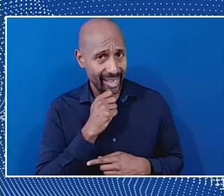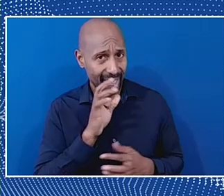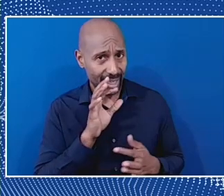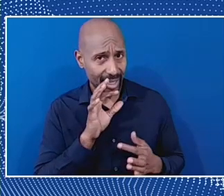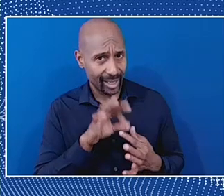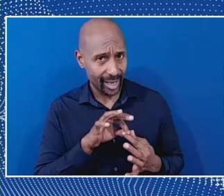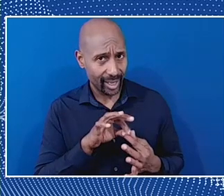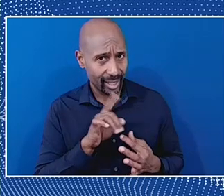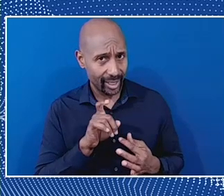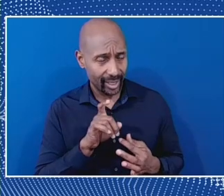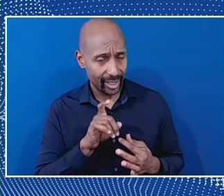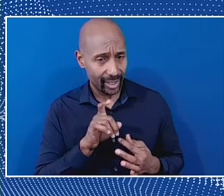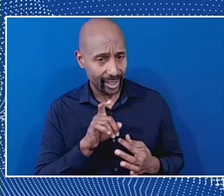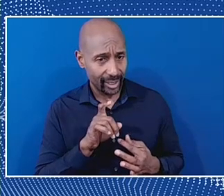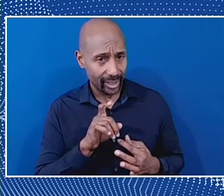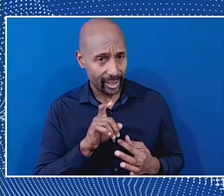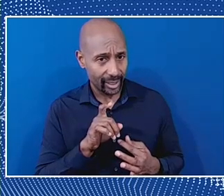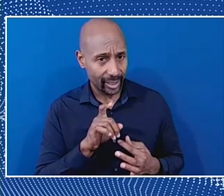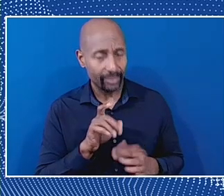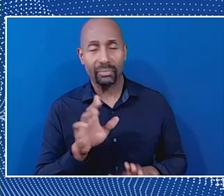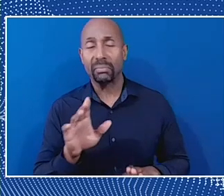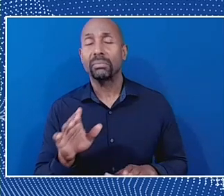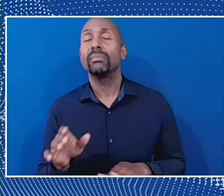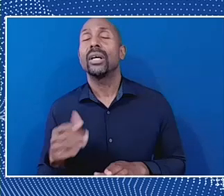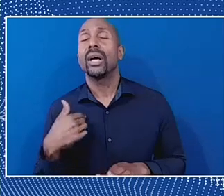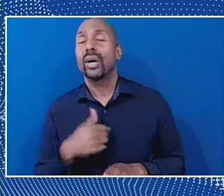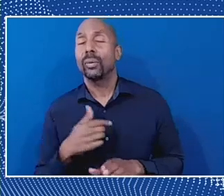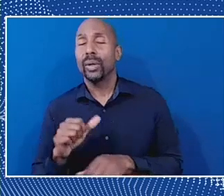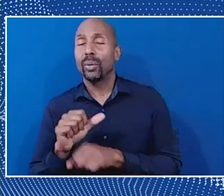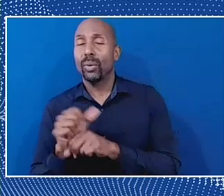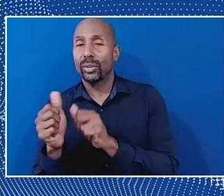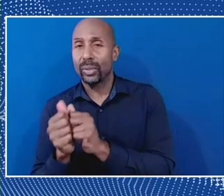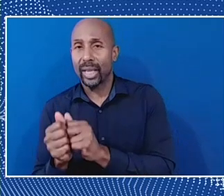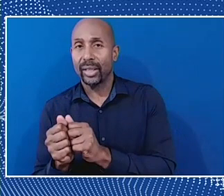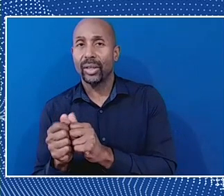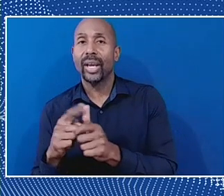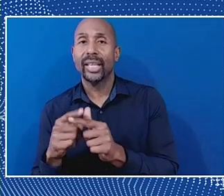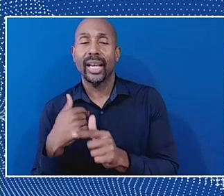Do you want- here, I can work with you offline if you want me to admit the next speaker. Okay.